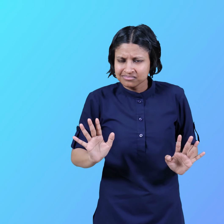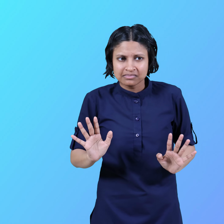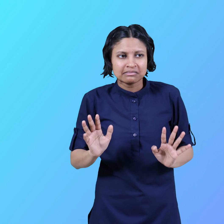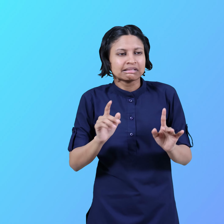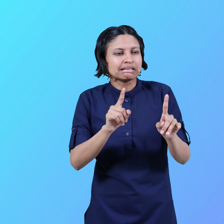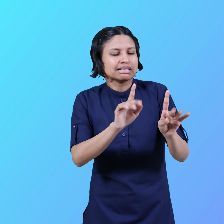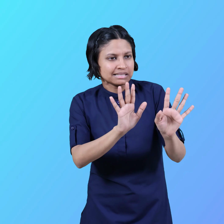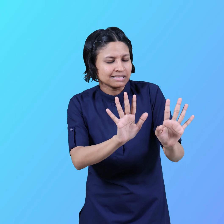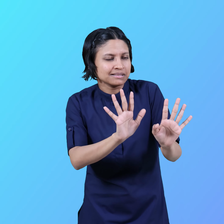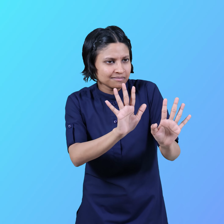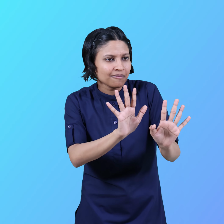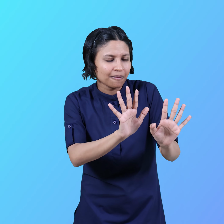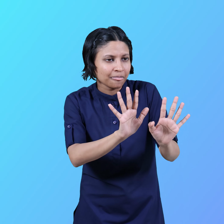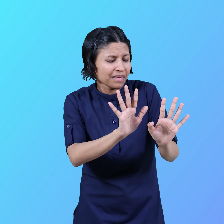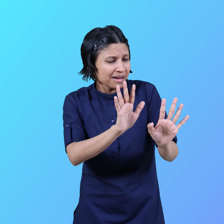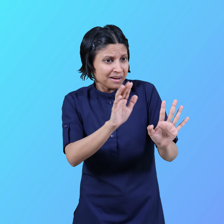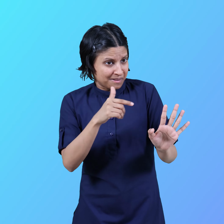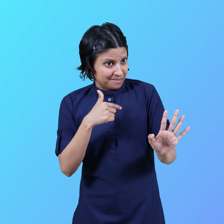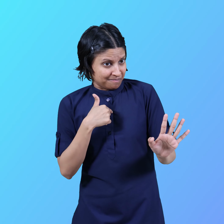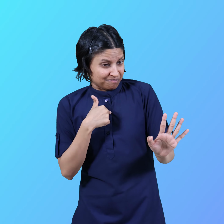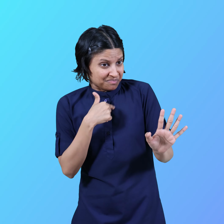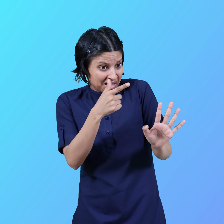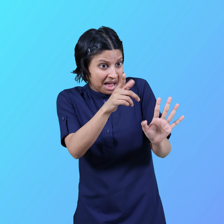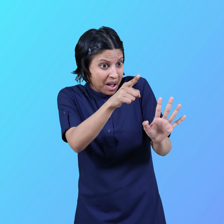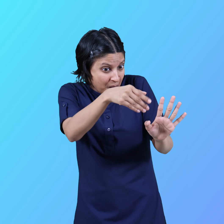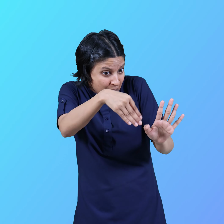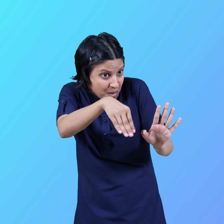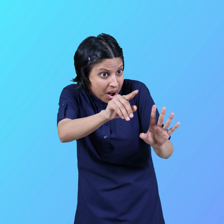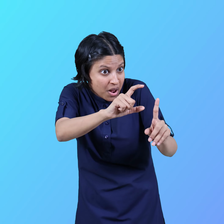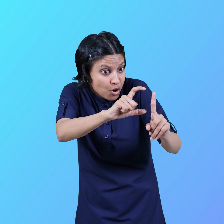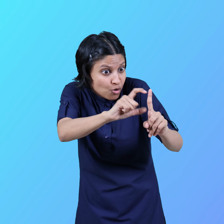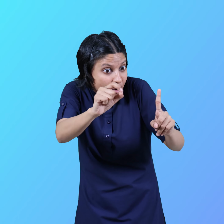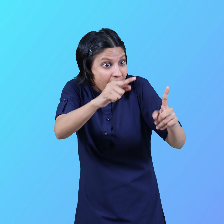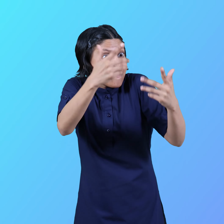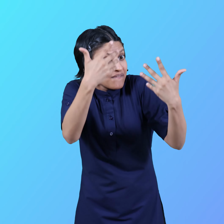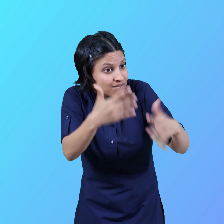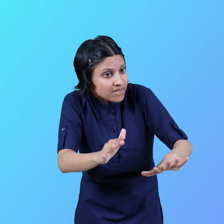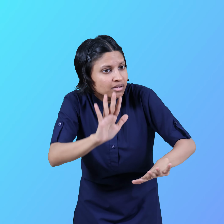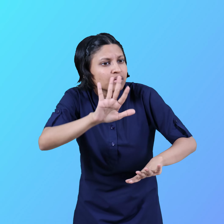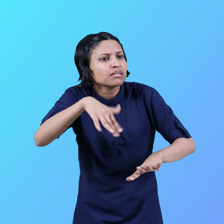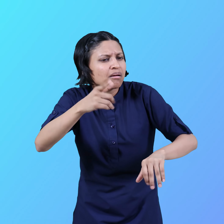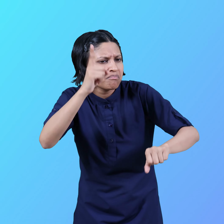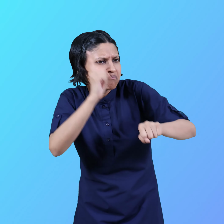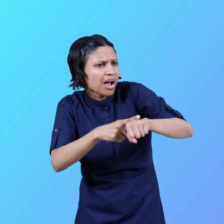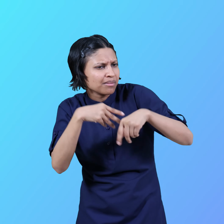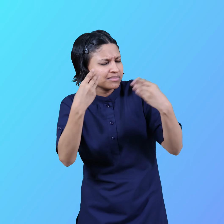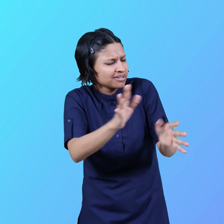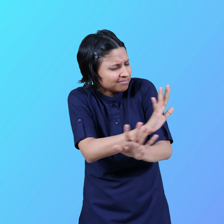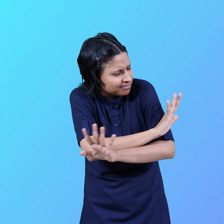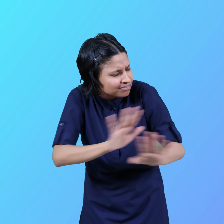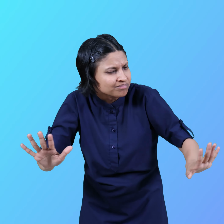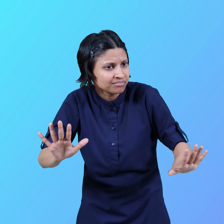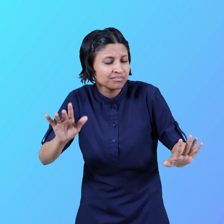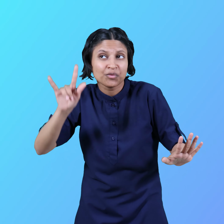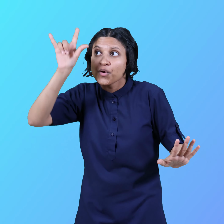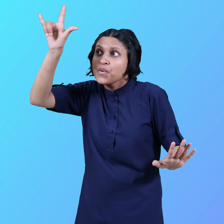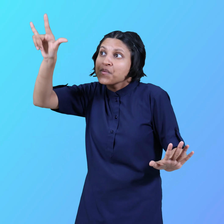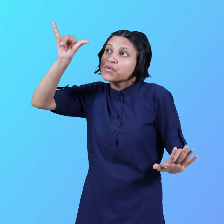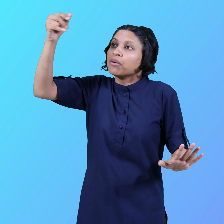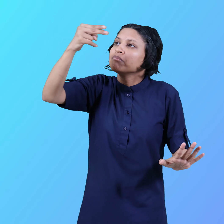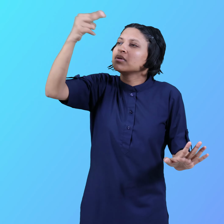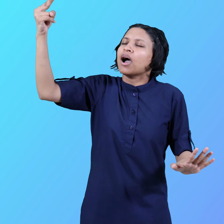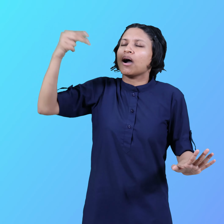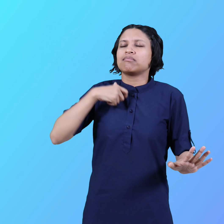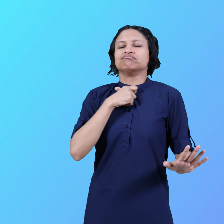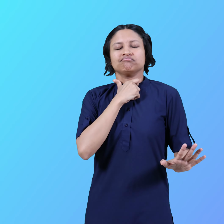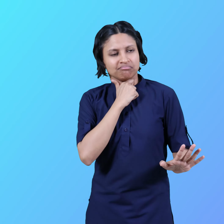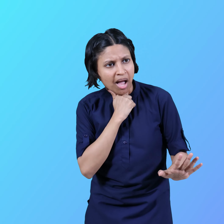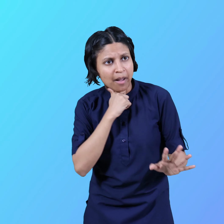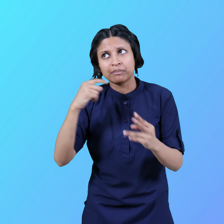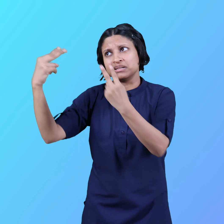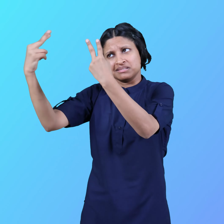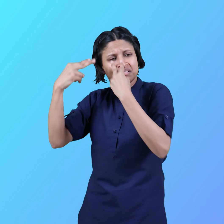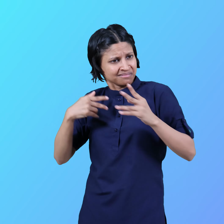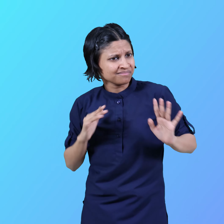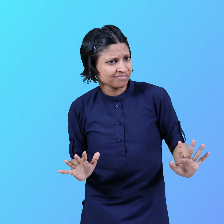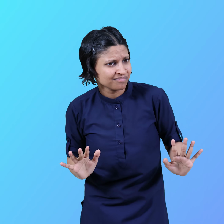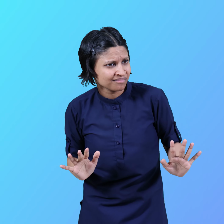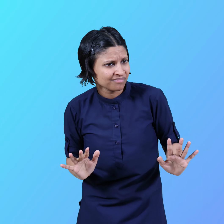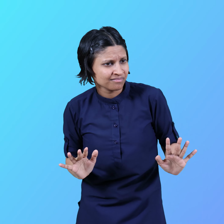So Saul made a promise to the woman with an oath in the LORD’s name: “As surely as the LORD lives, you will not be punished for doing this.”